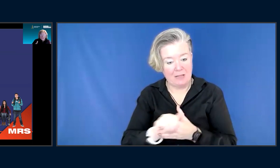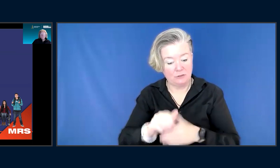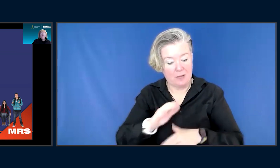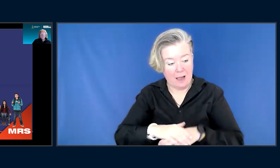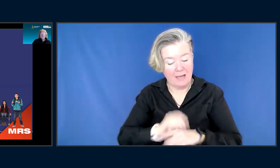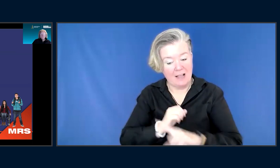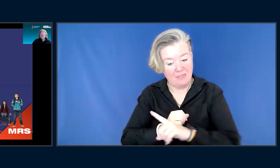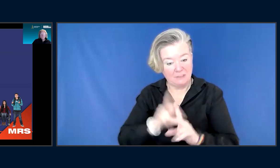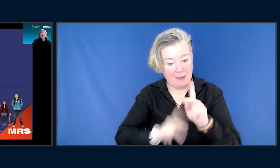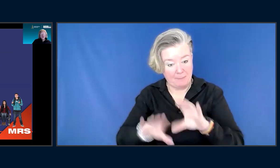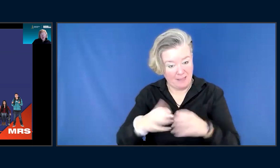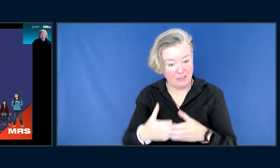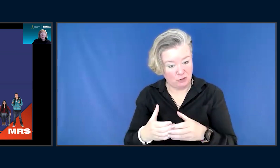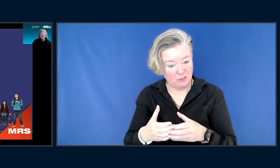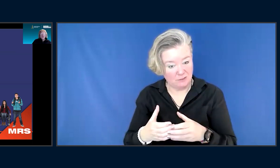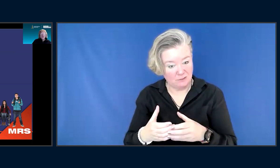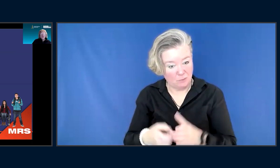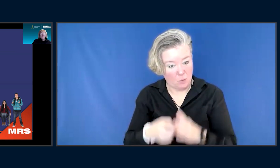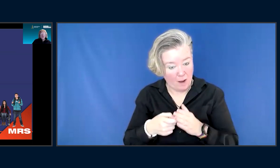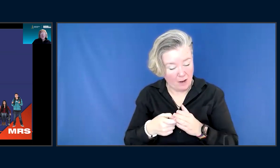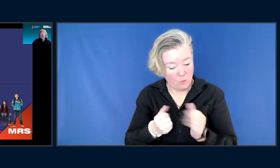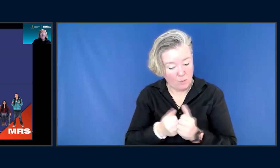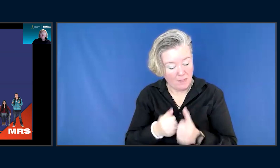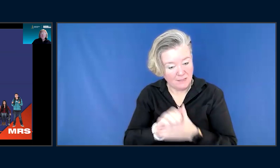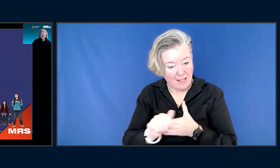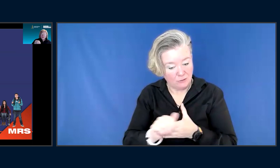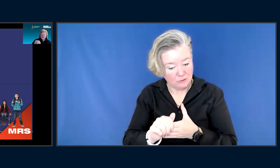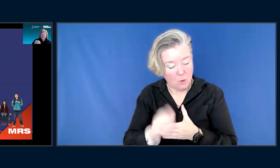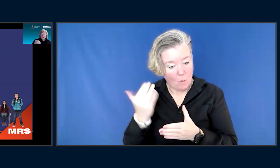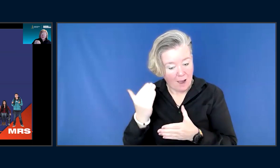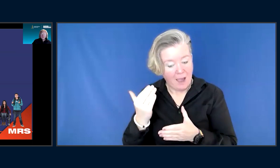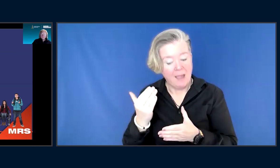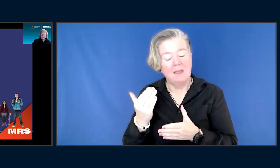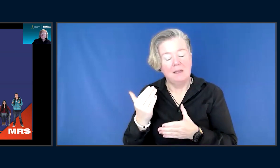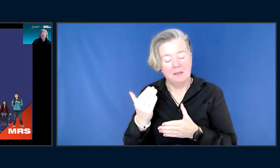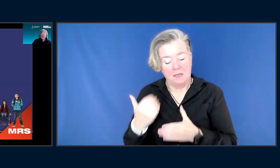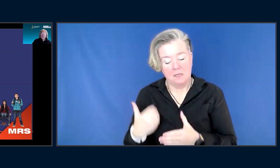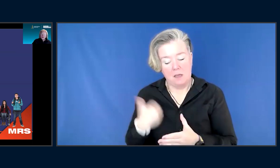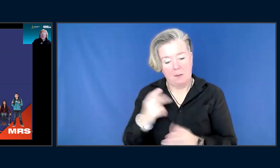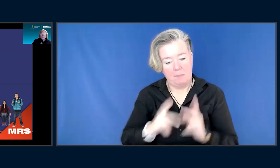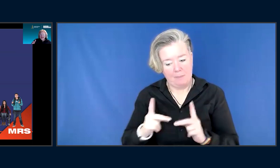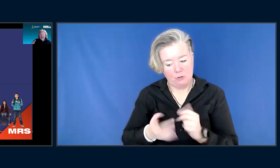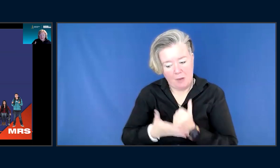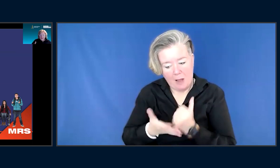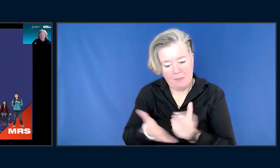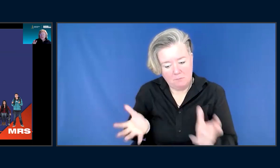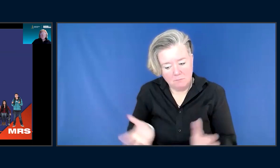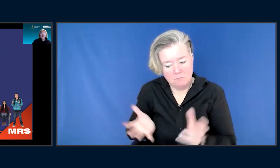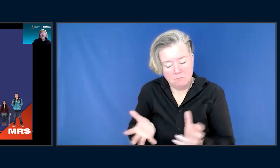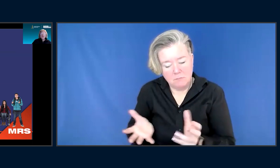the MRS dollars on this population, because we know that the input we put for young people